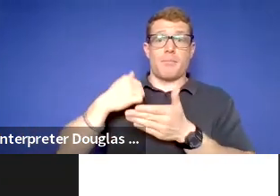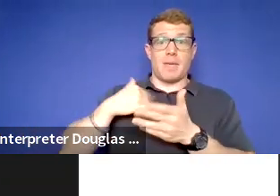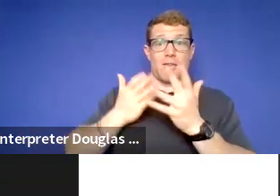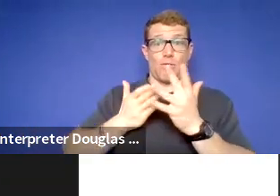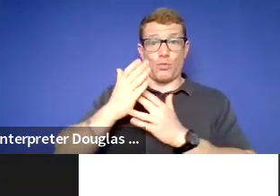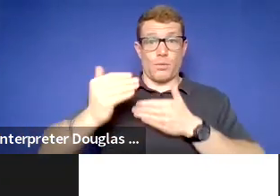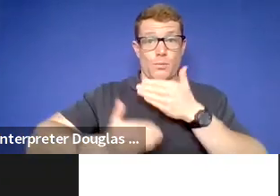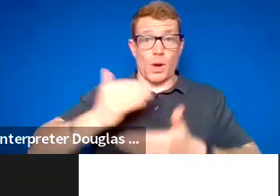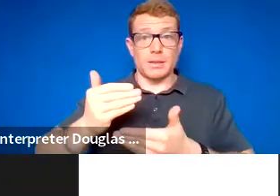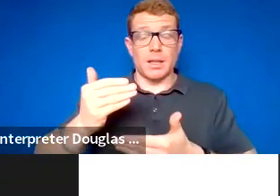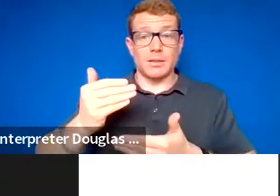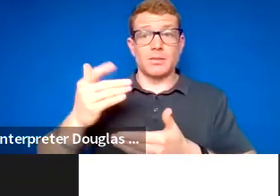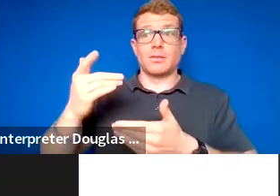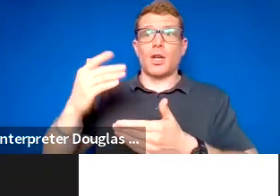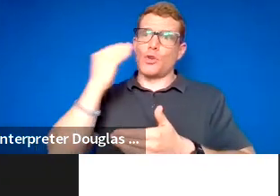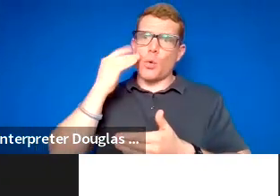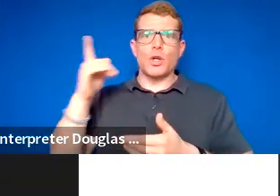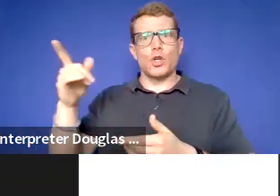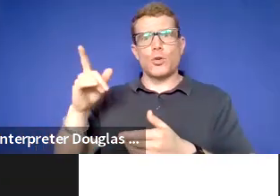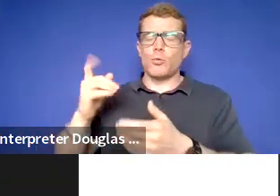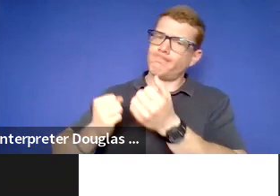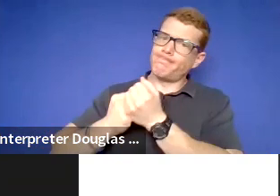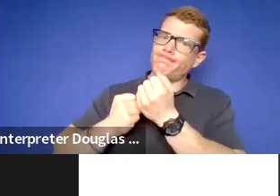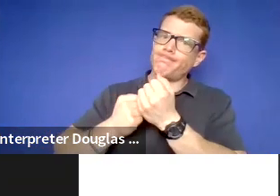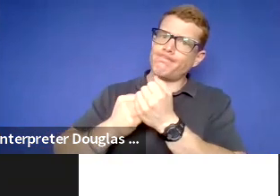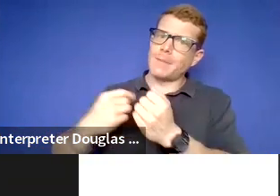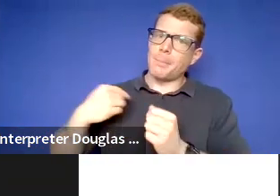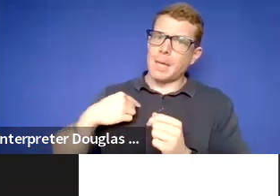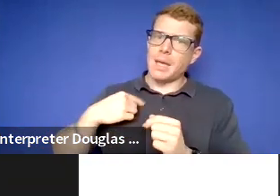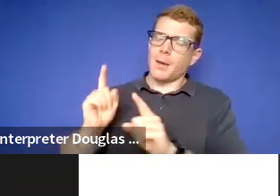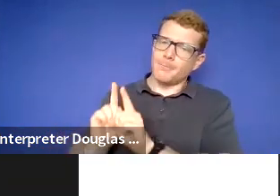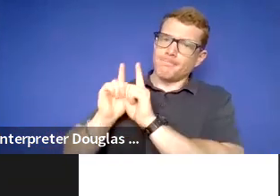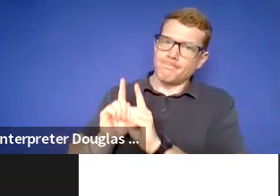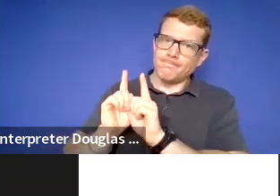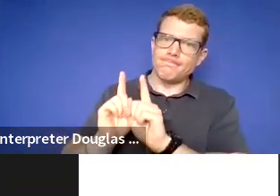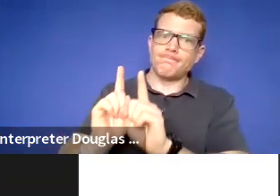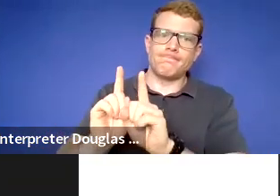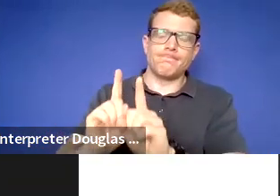I wasn't alone in it. So that ended up itself was just an amazing thing to do.